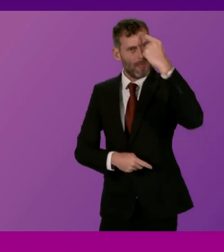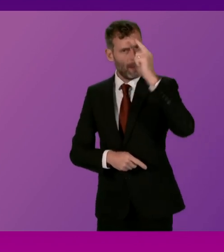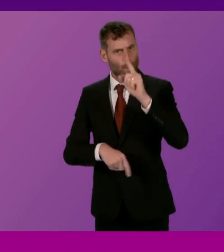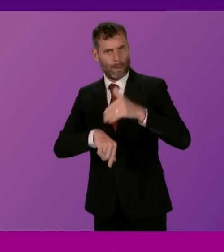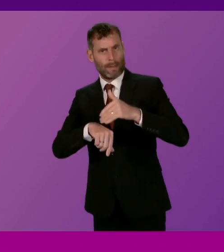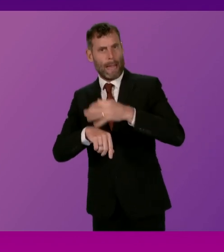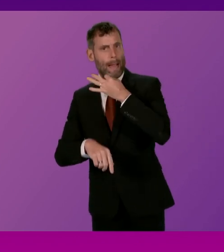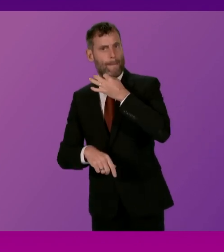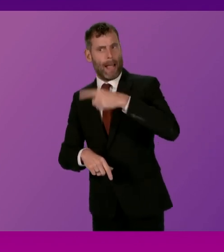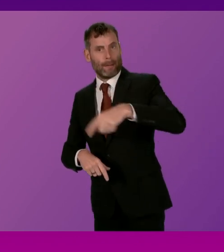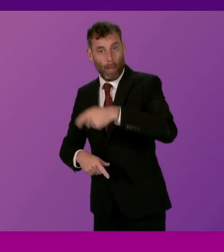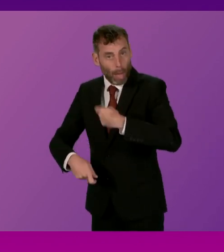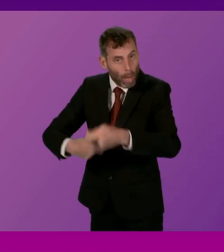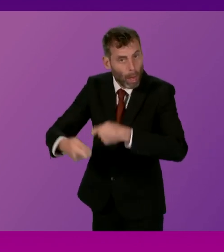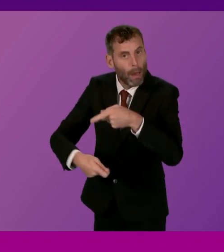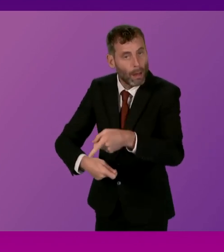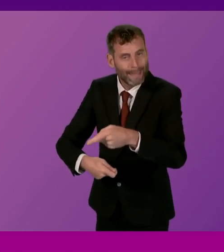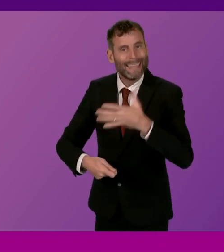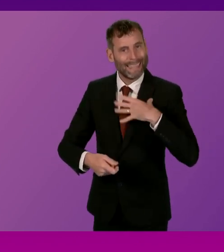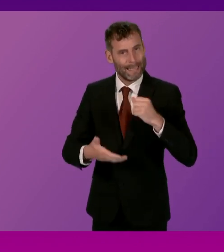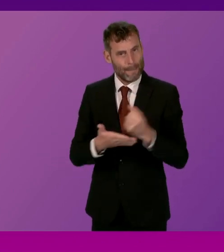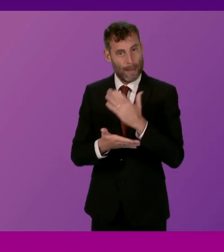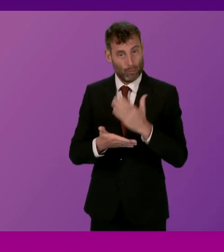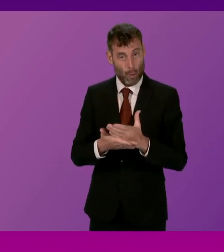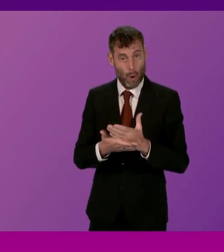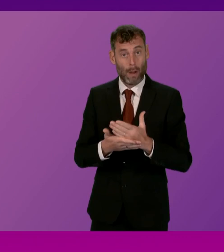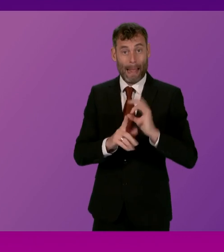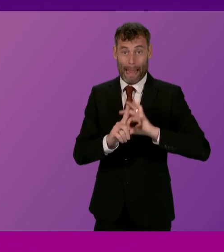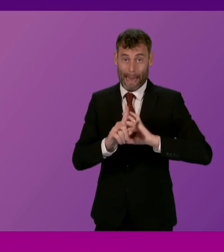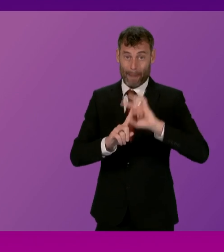we will continue to ensure that we make progress in meeting our obligations for the planet